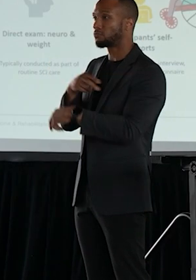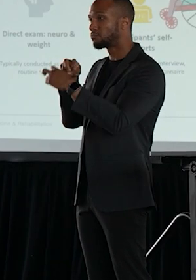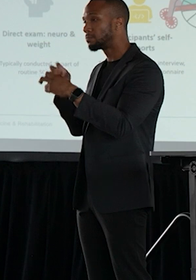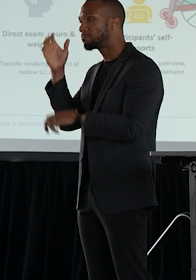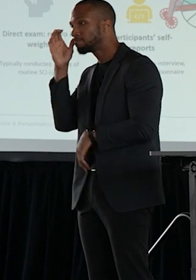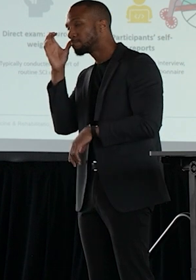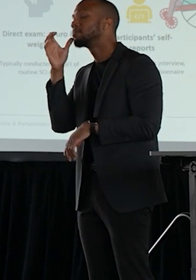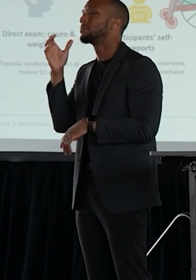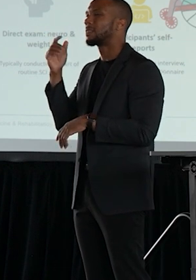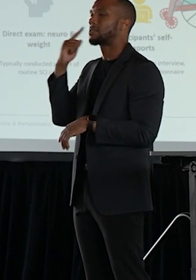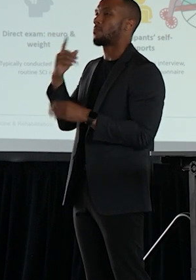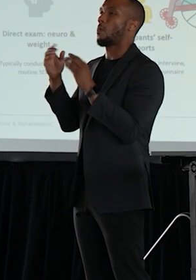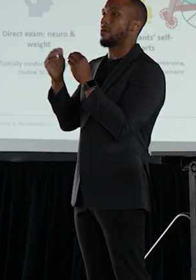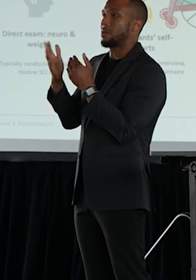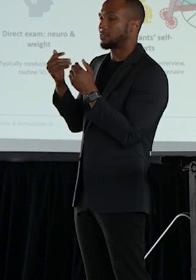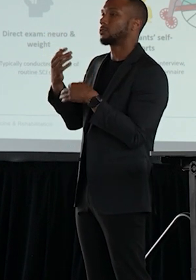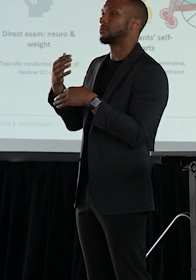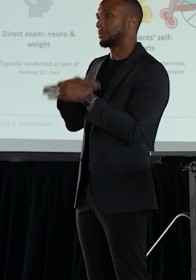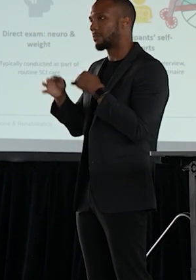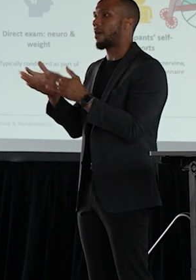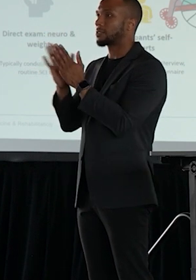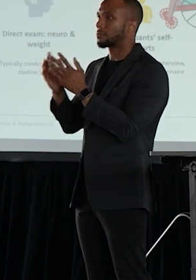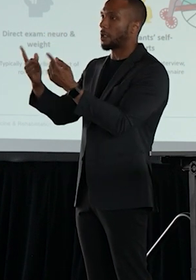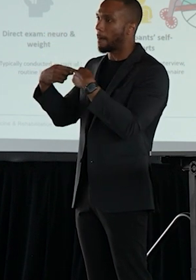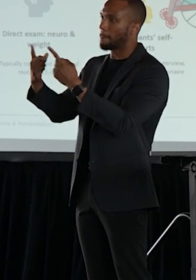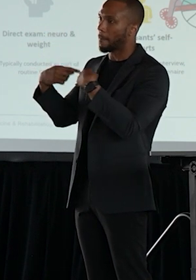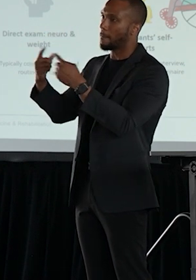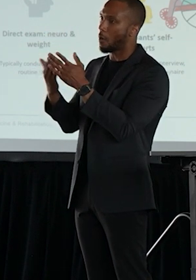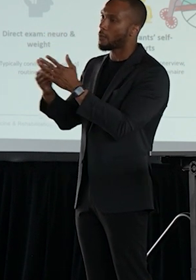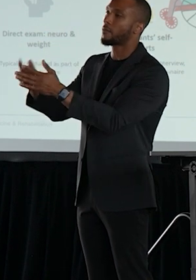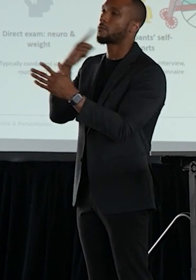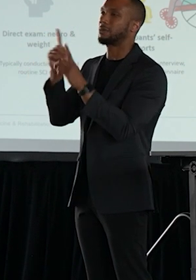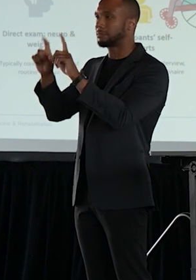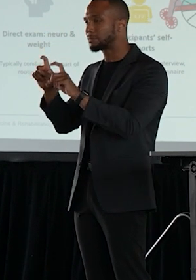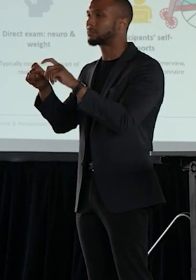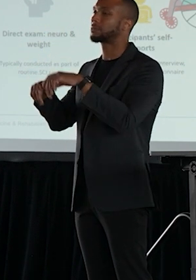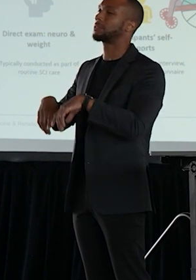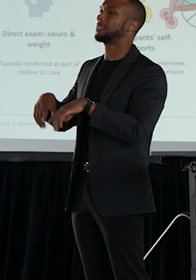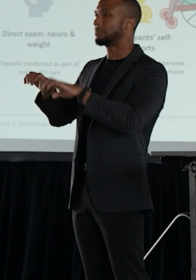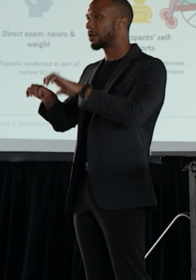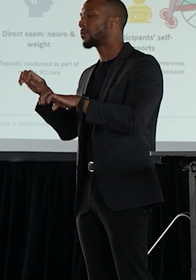relatively easier than ask them coming back to do a lot of tests, a lot of exams. Also, we link to the death record,